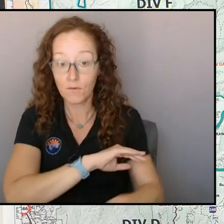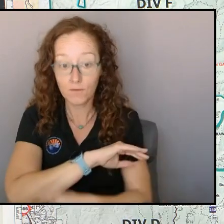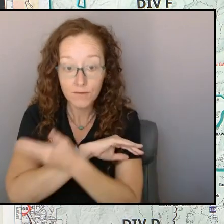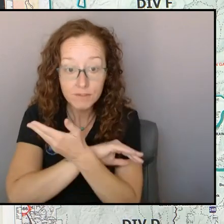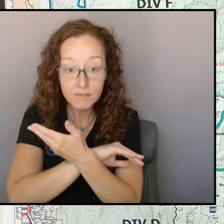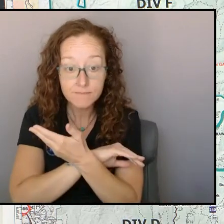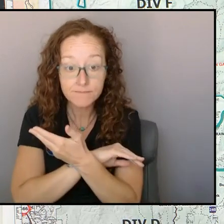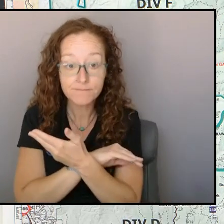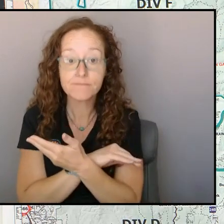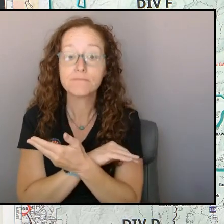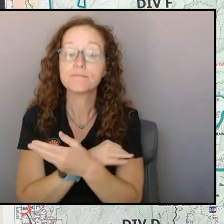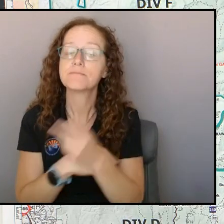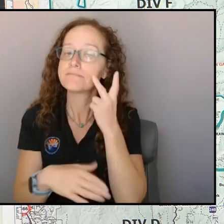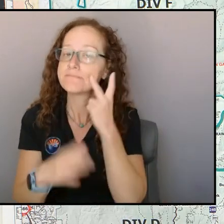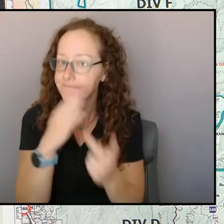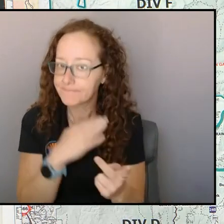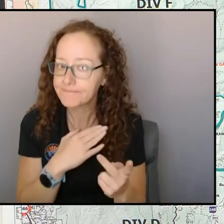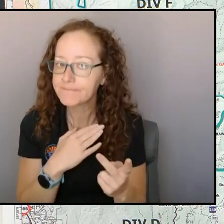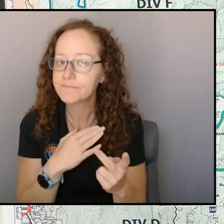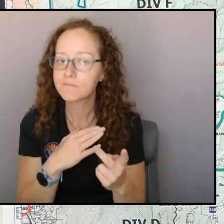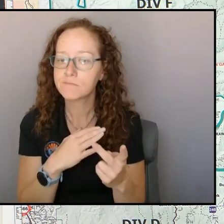going to still have some above normal temperatures as we go